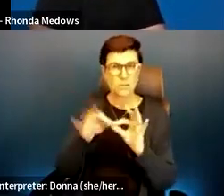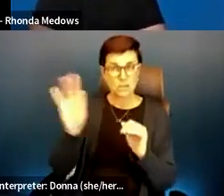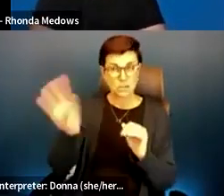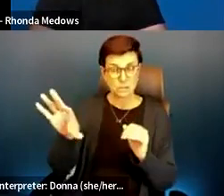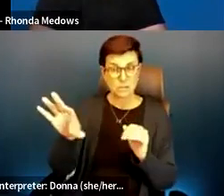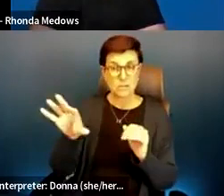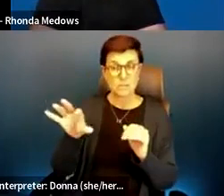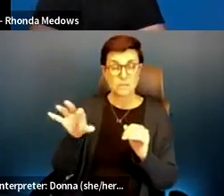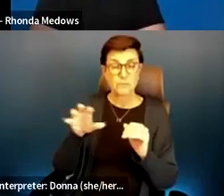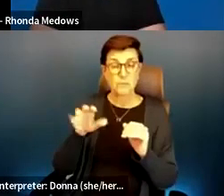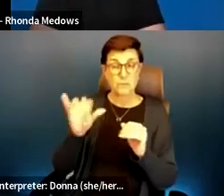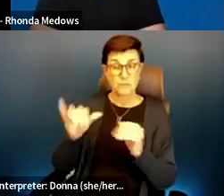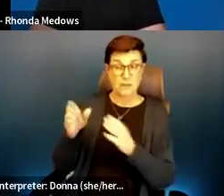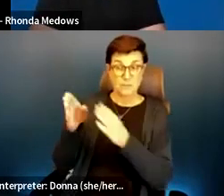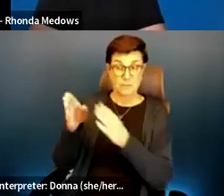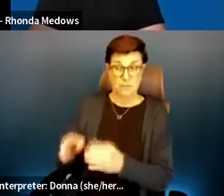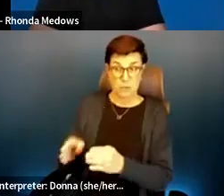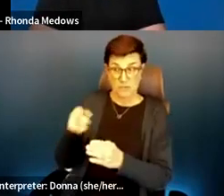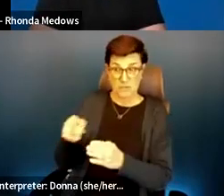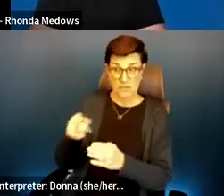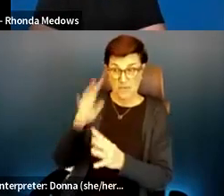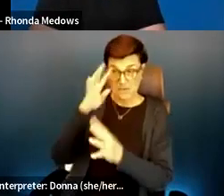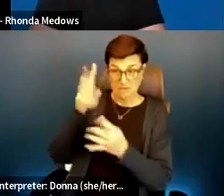who designed and developed this test is a researcher.